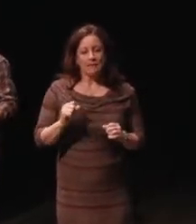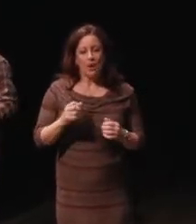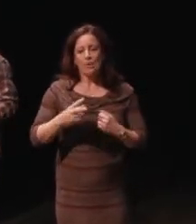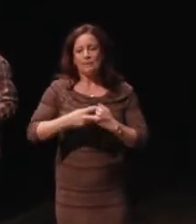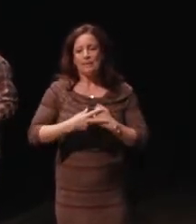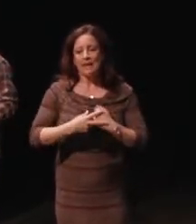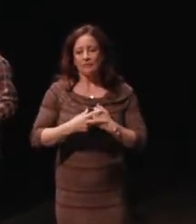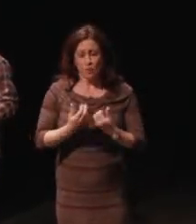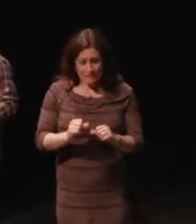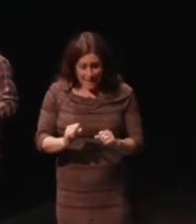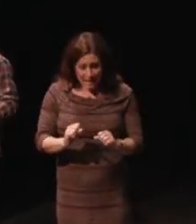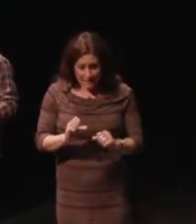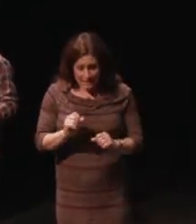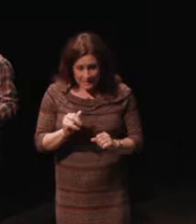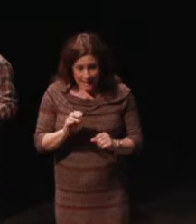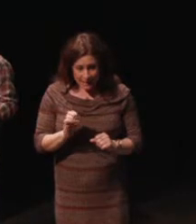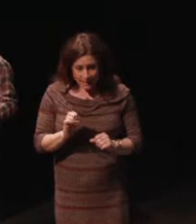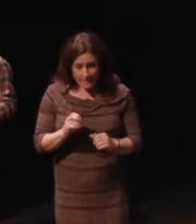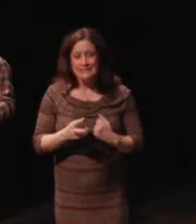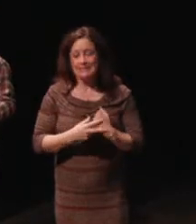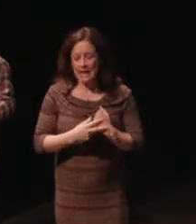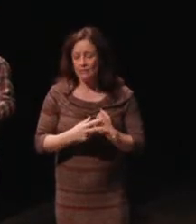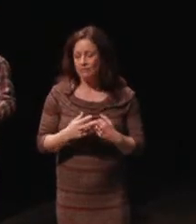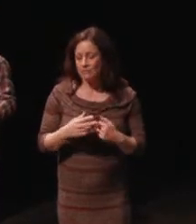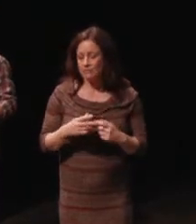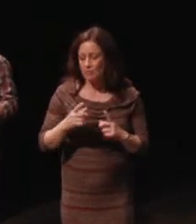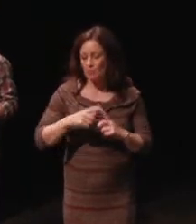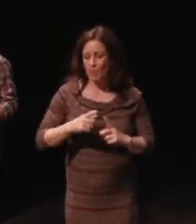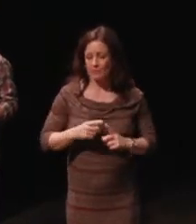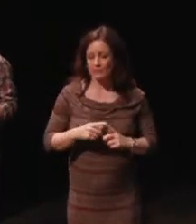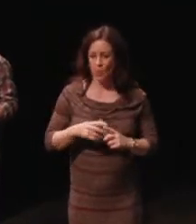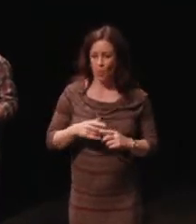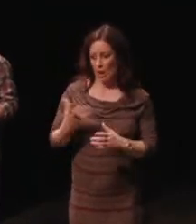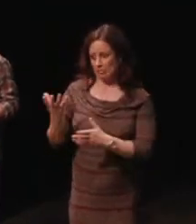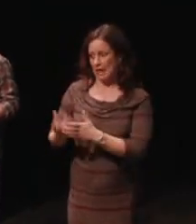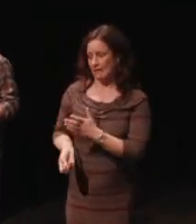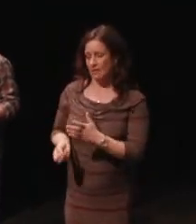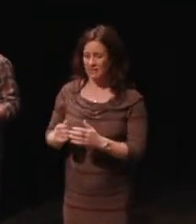It can be very painful for any user, and it can be especially painful